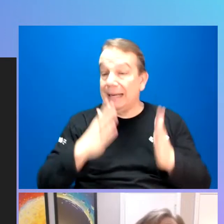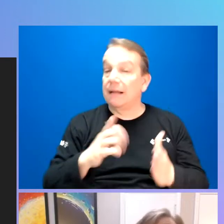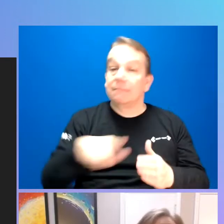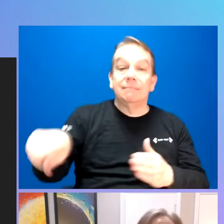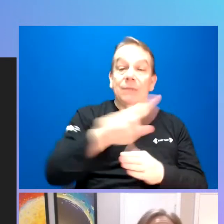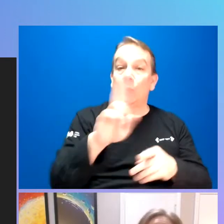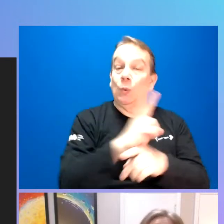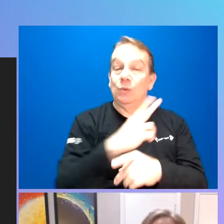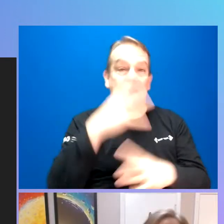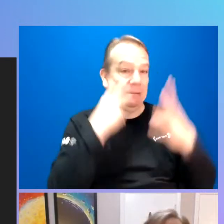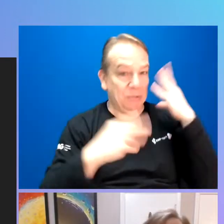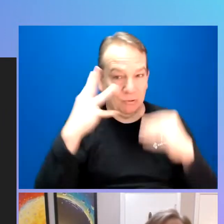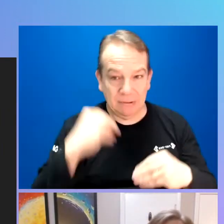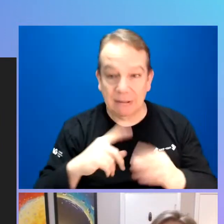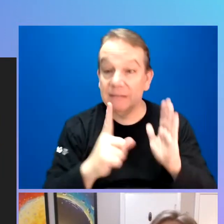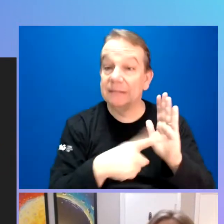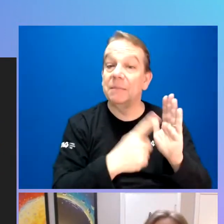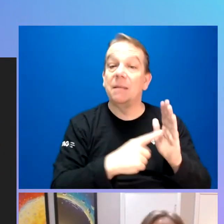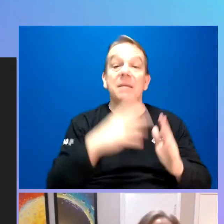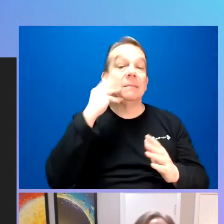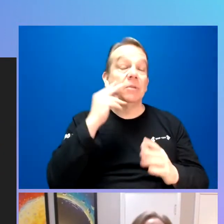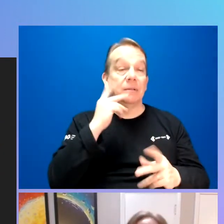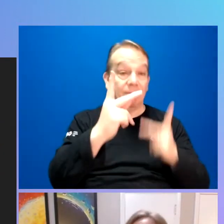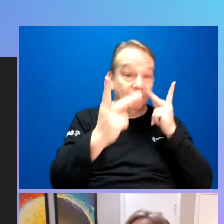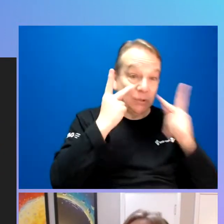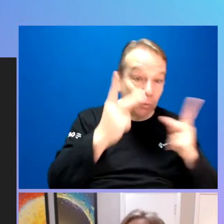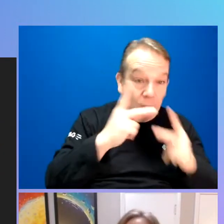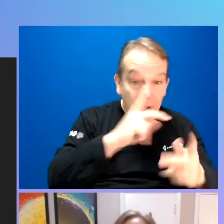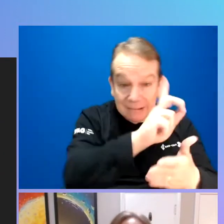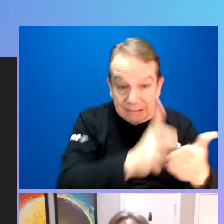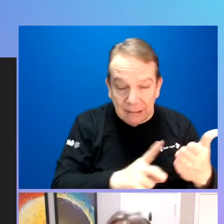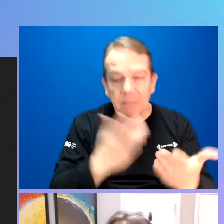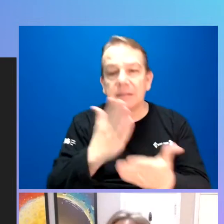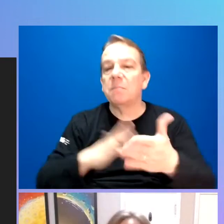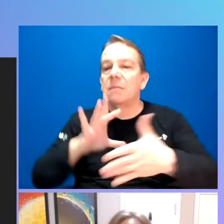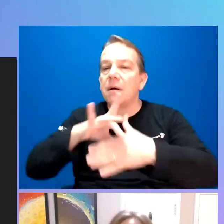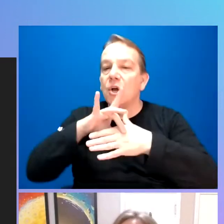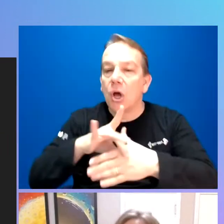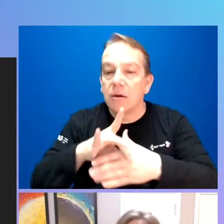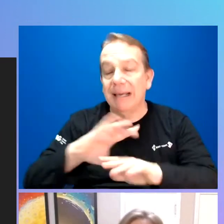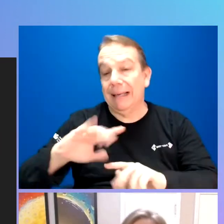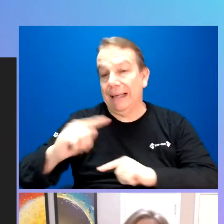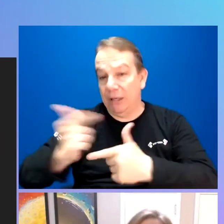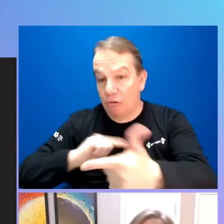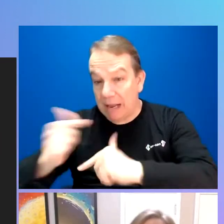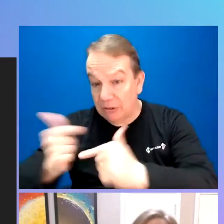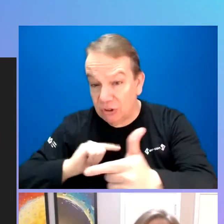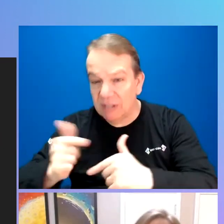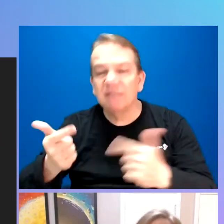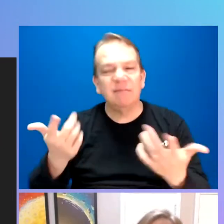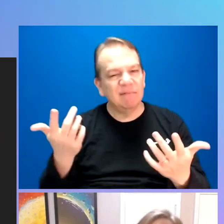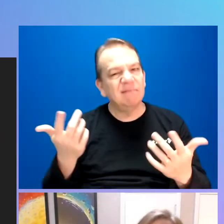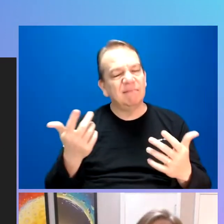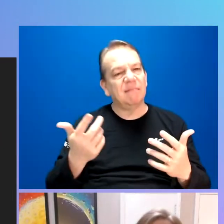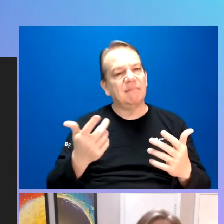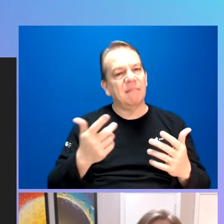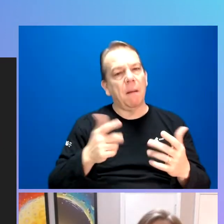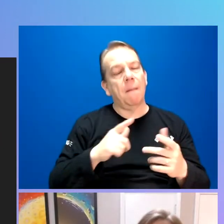that experience comes from visual designs, content interactions, and the flows we